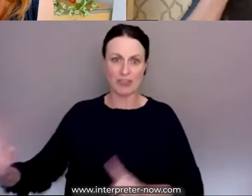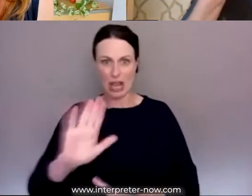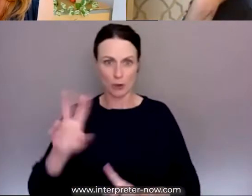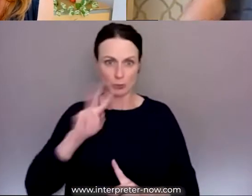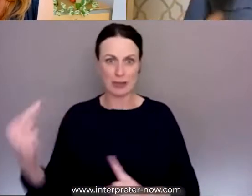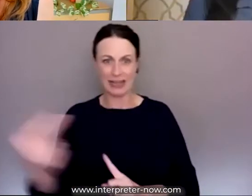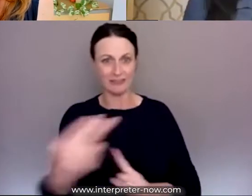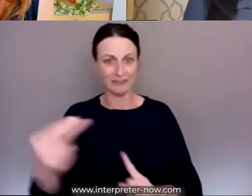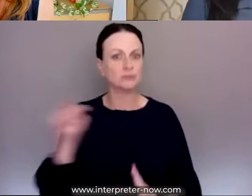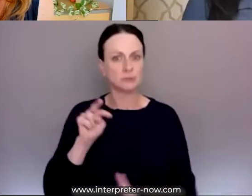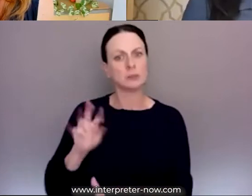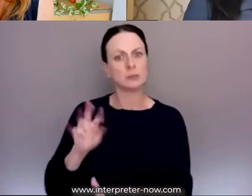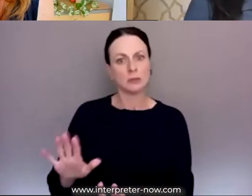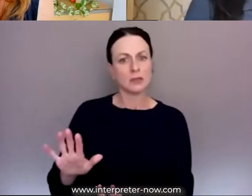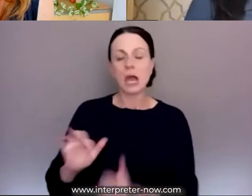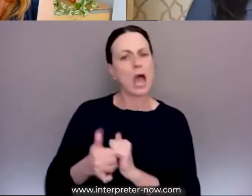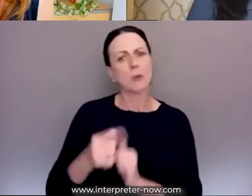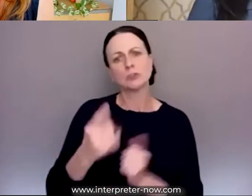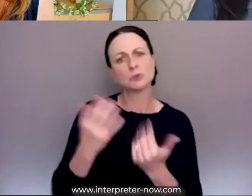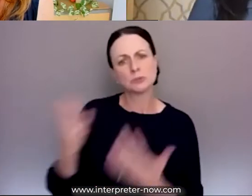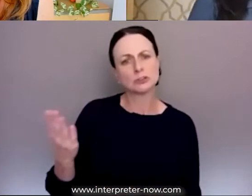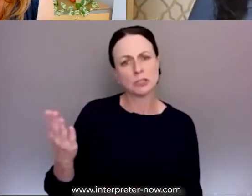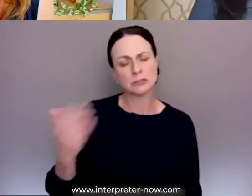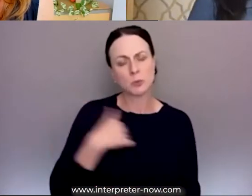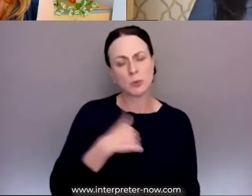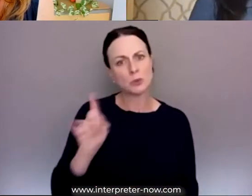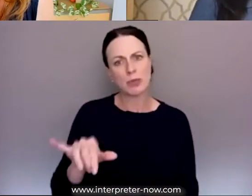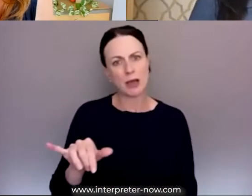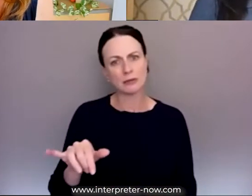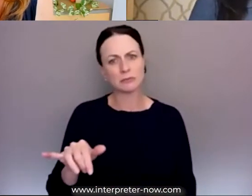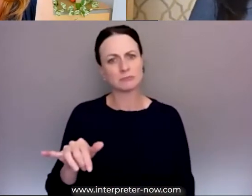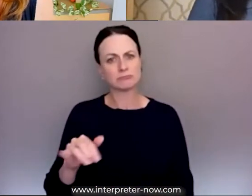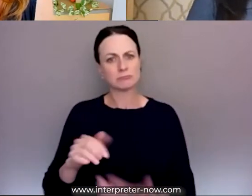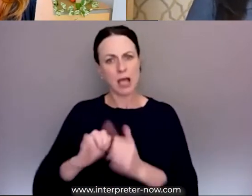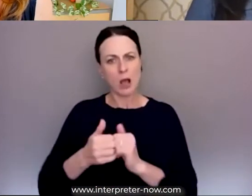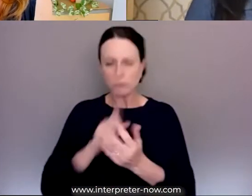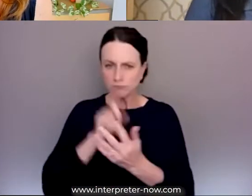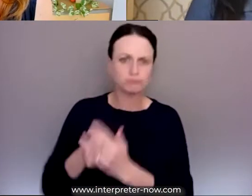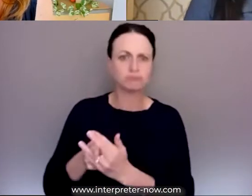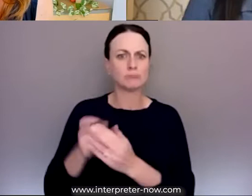How would you suggest that we do that? What are some ways that we can make a difference there?